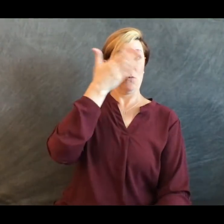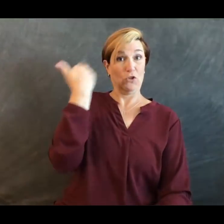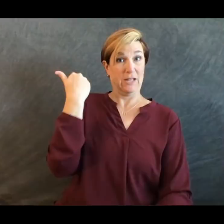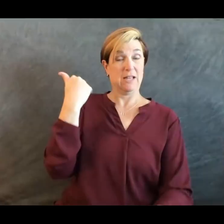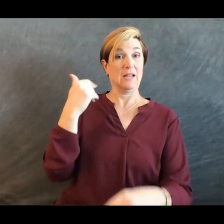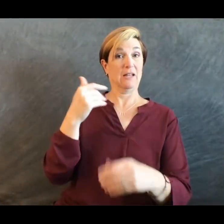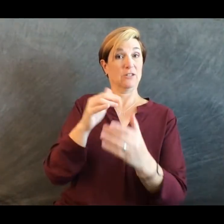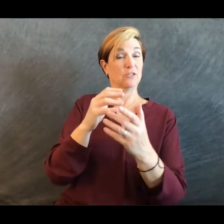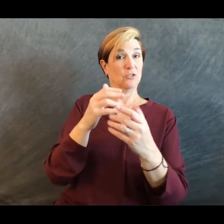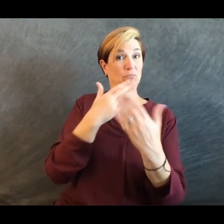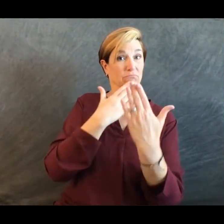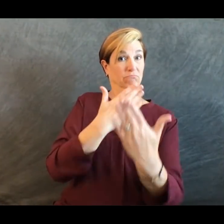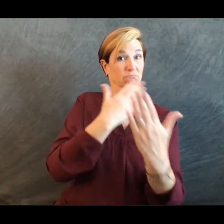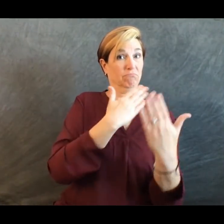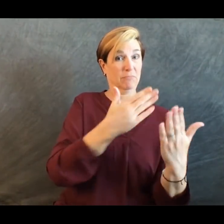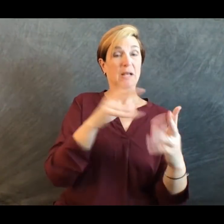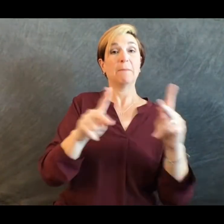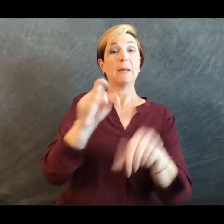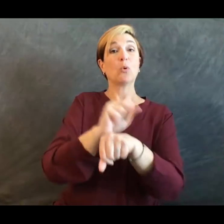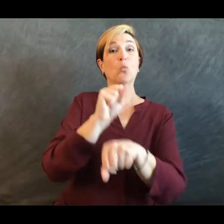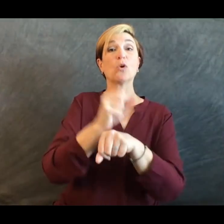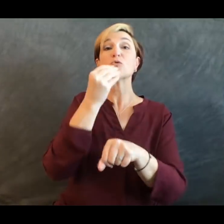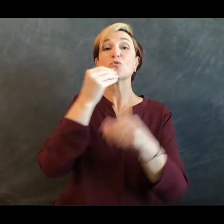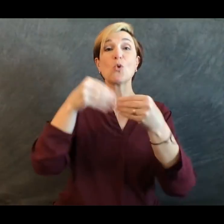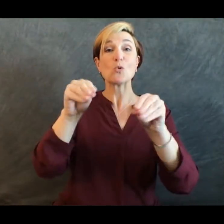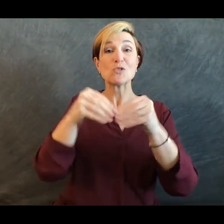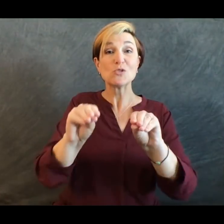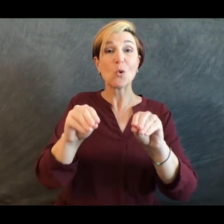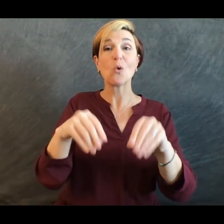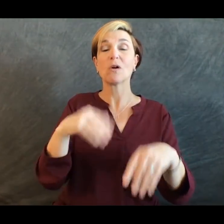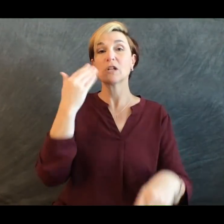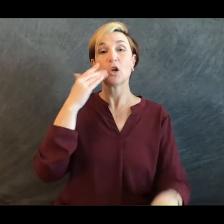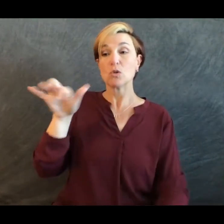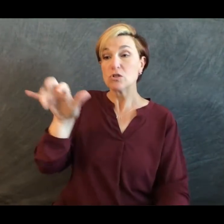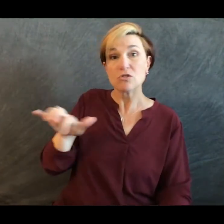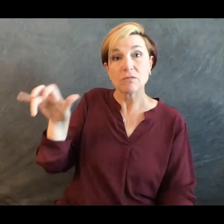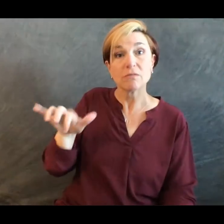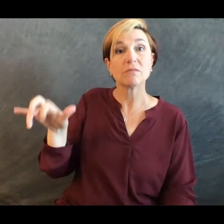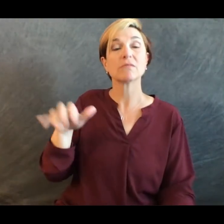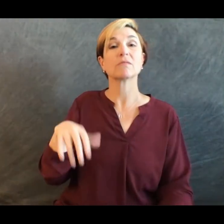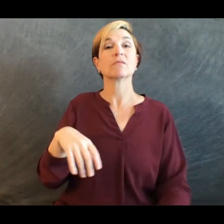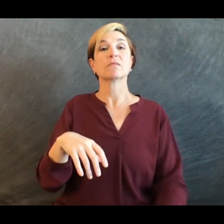it's true the checkouts and the clerks and the people that are really and a